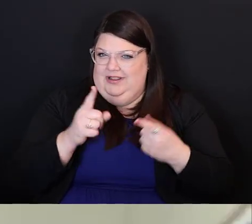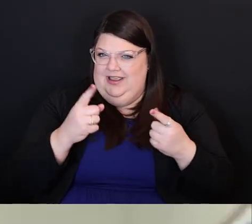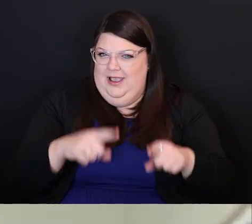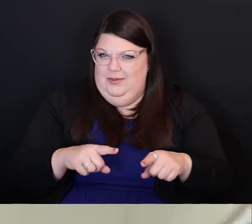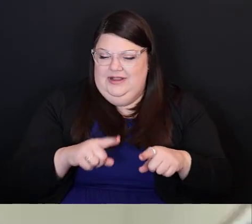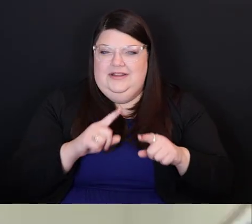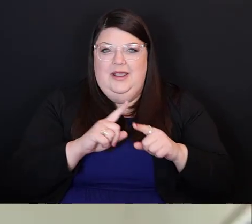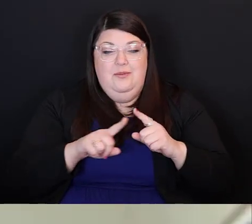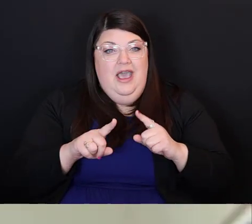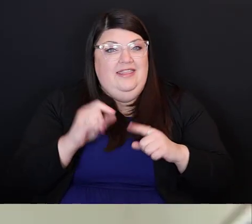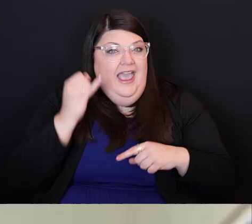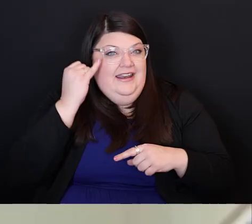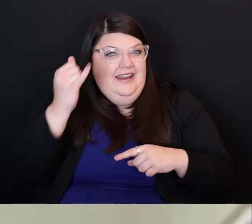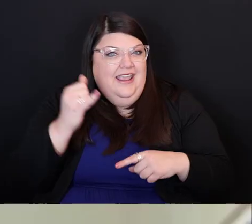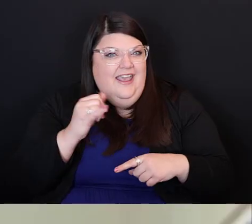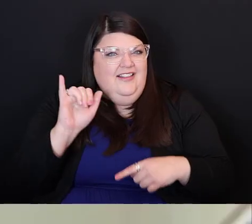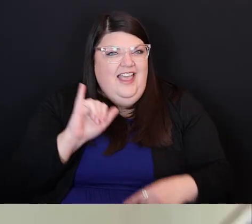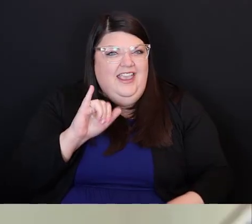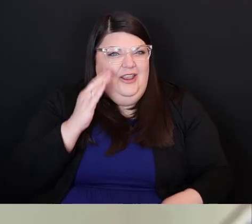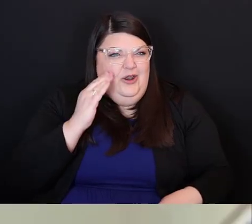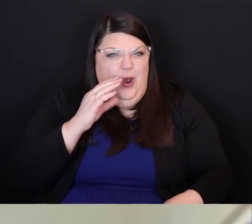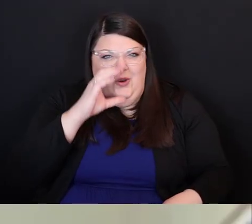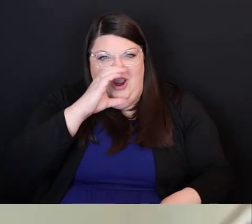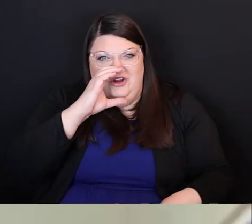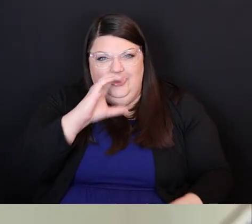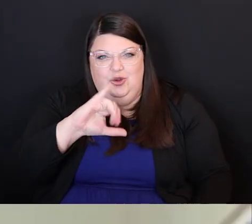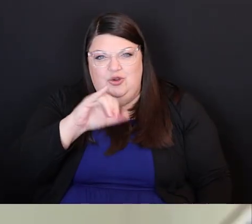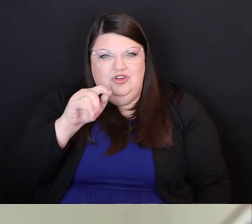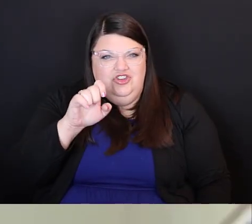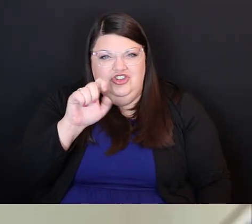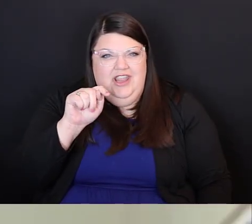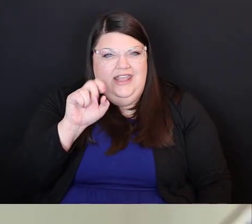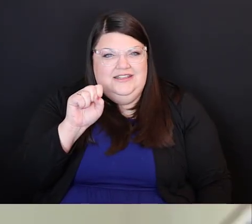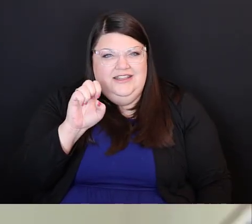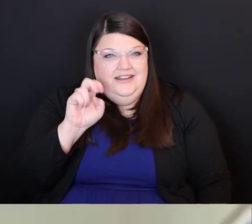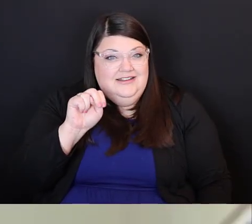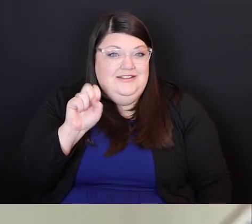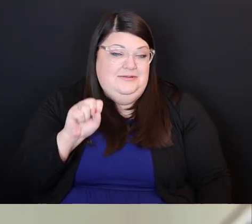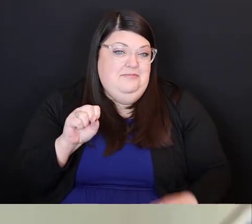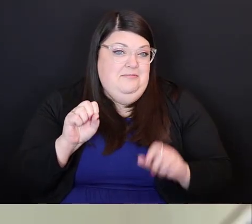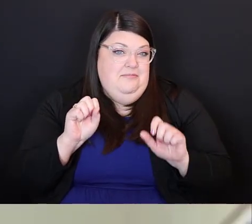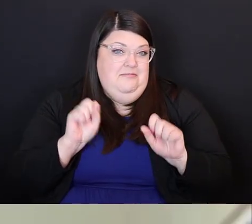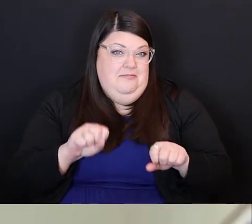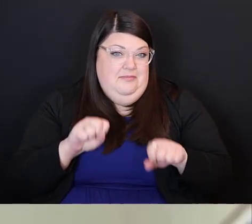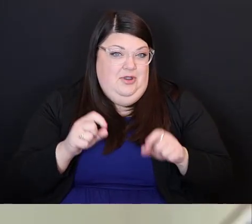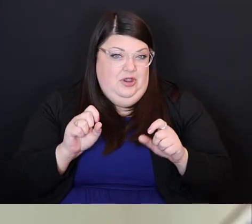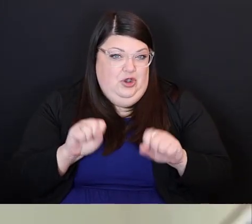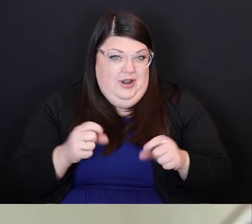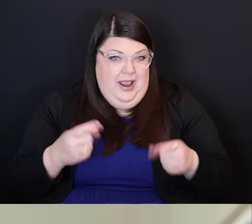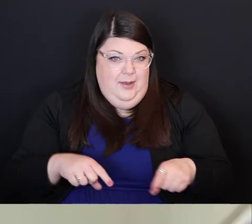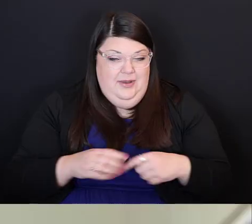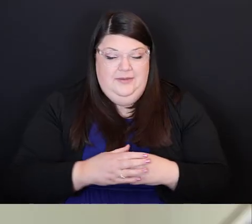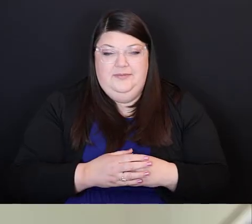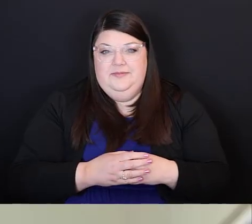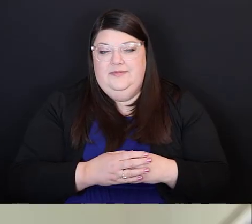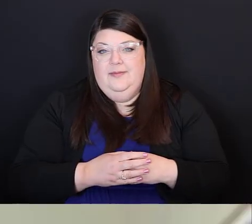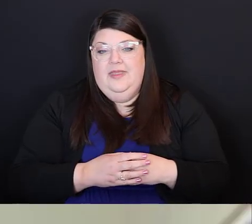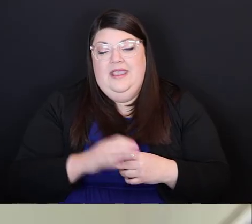it's not such a fantasy anymore. Every year at CES we see new examples of humanoid and other robots that could one